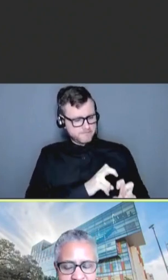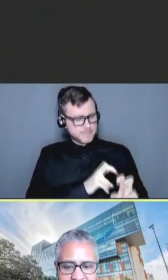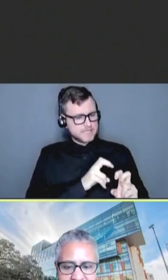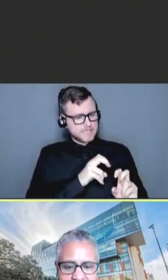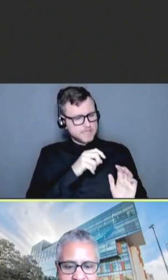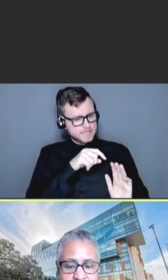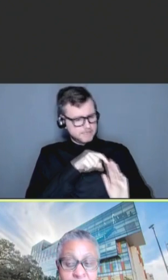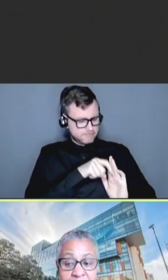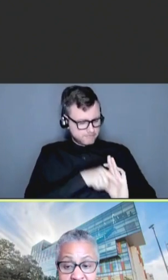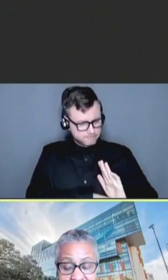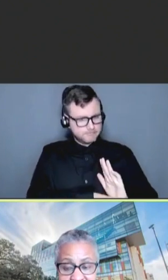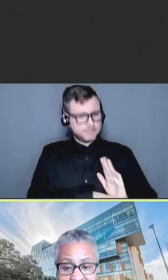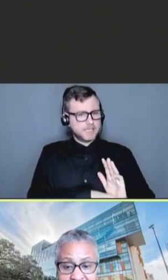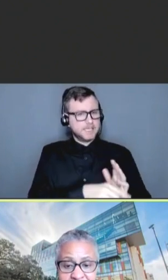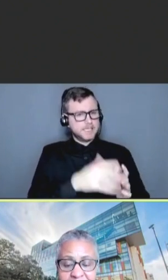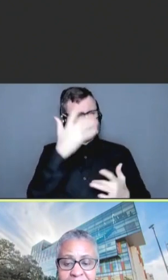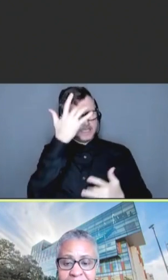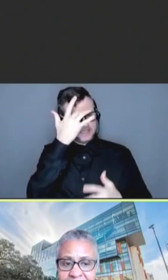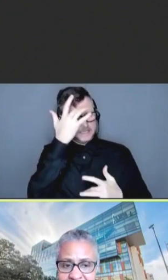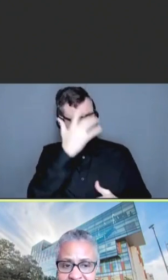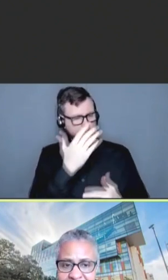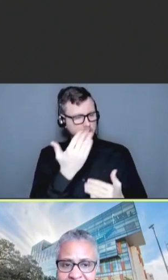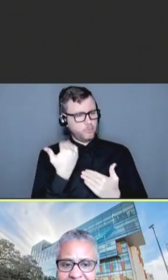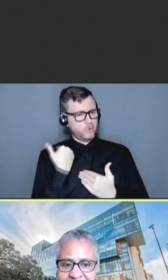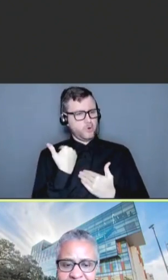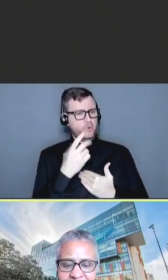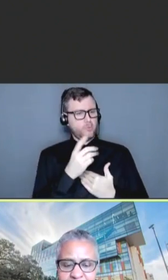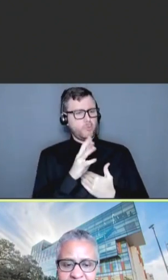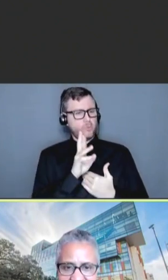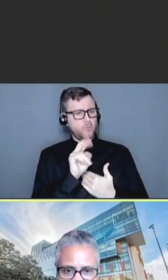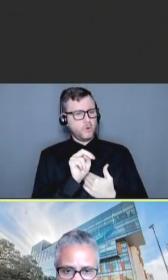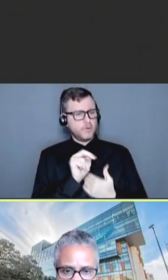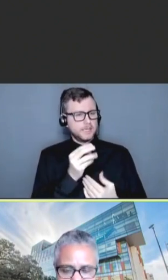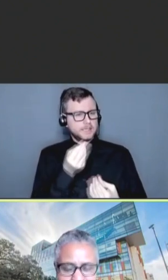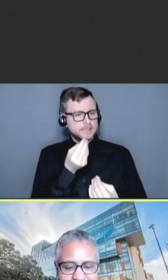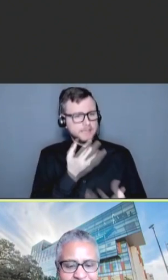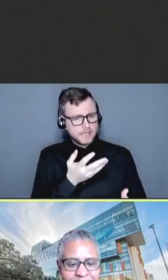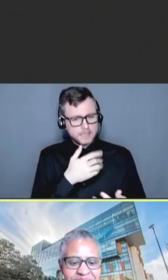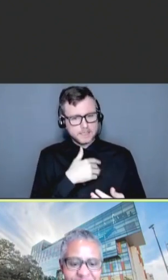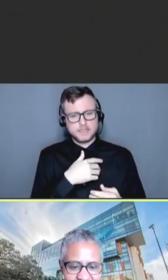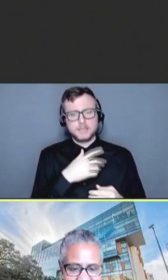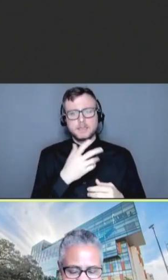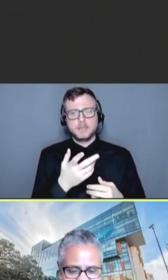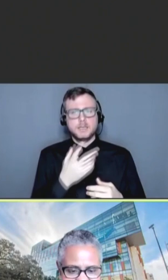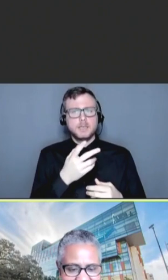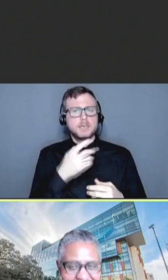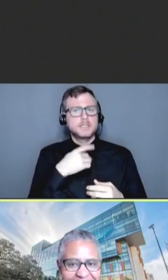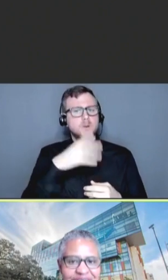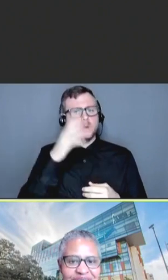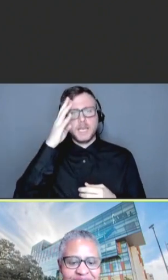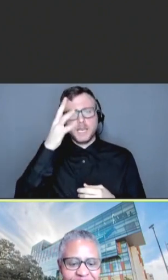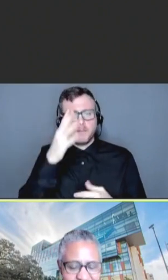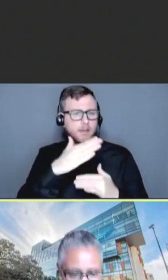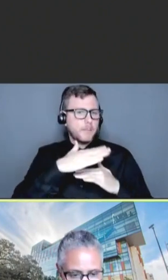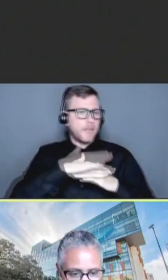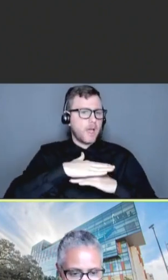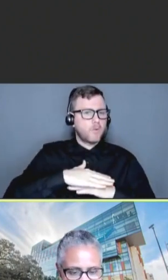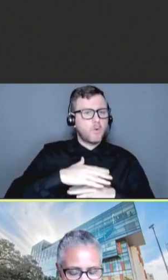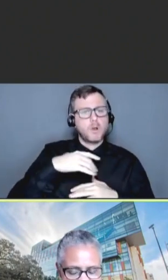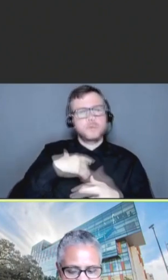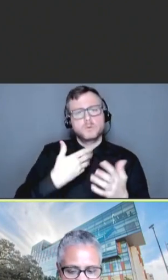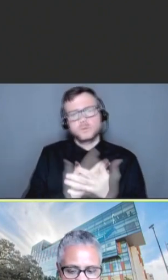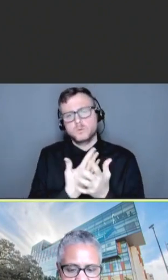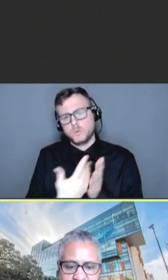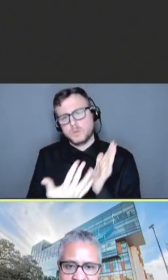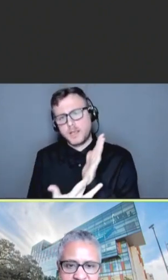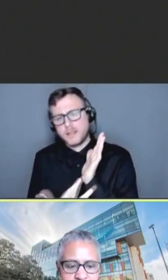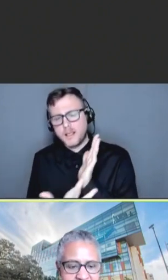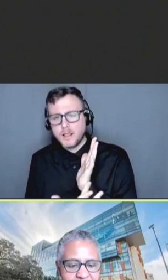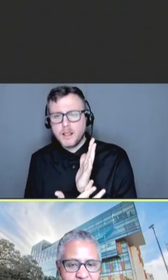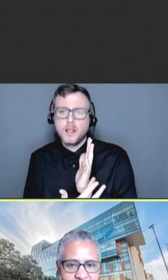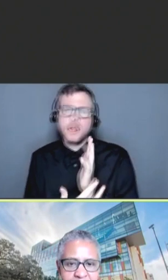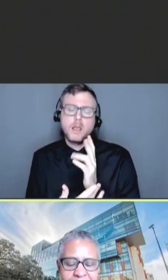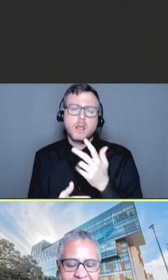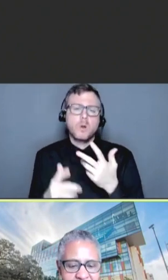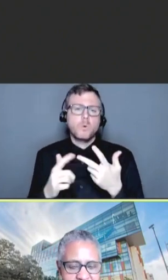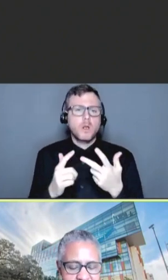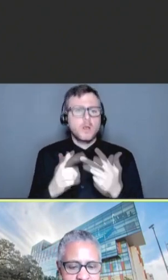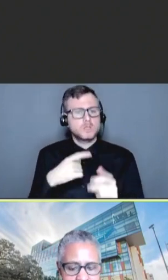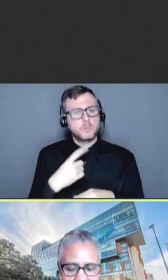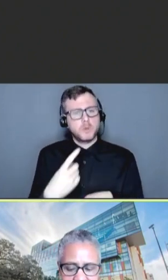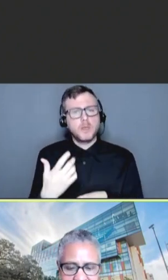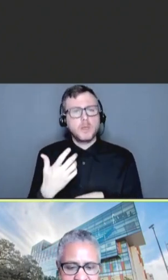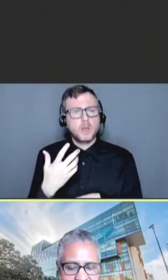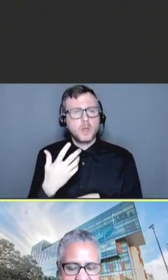some priorities, platforms, innovation, new technologies, we're also being very mindful of